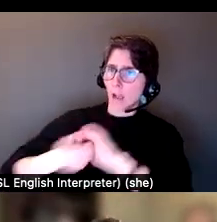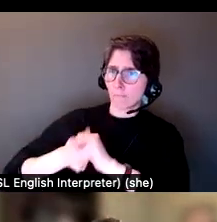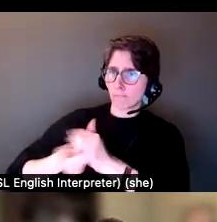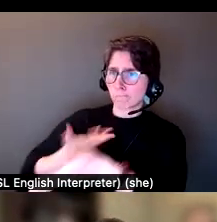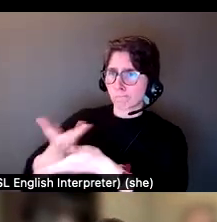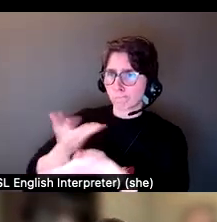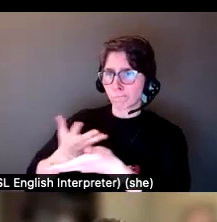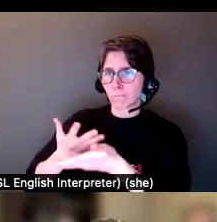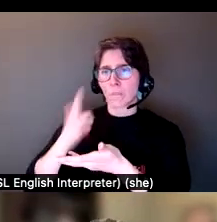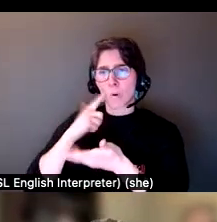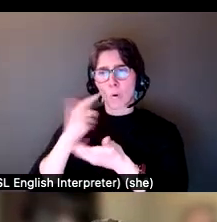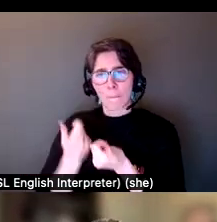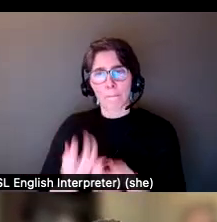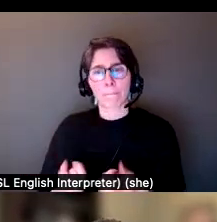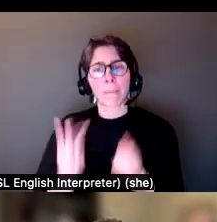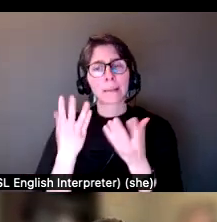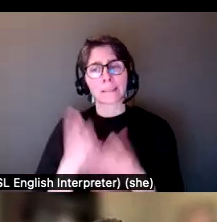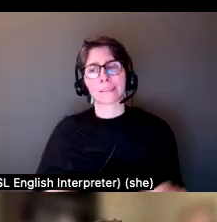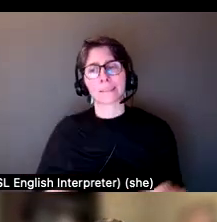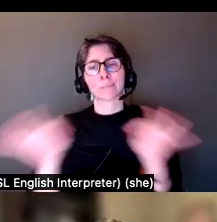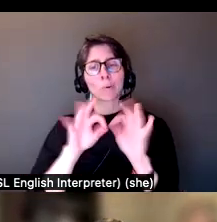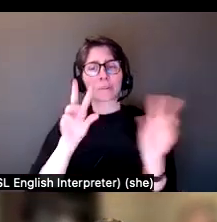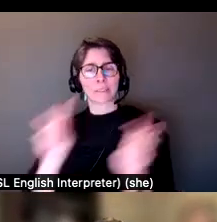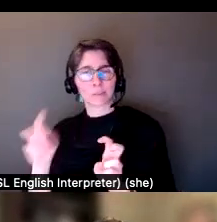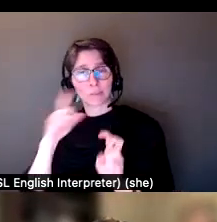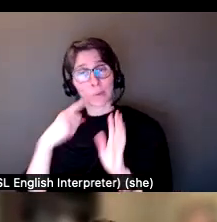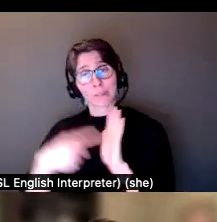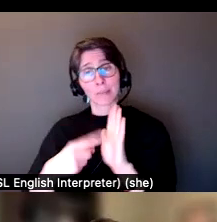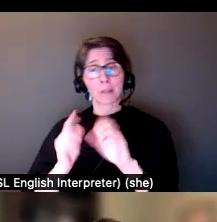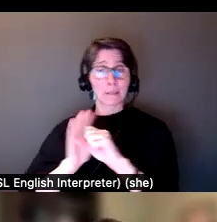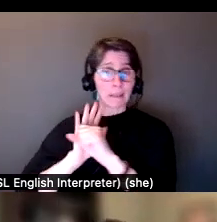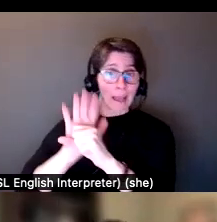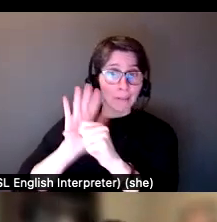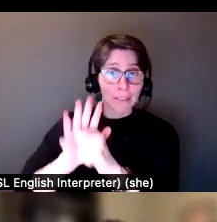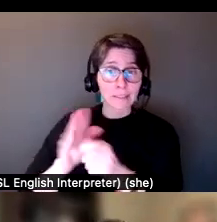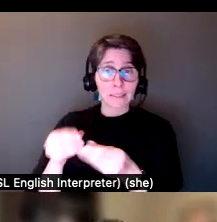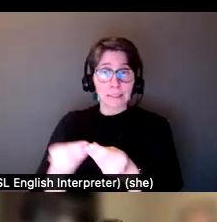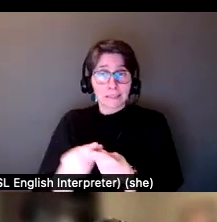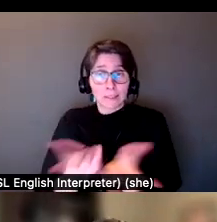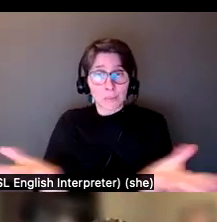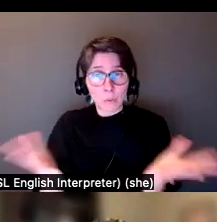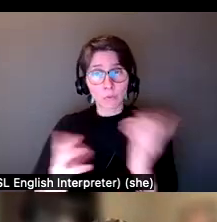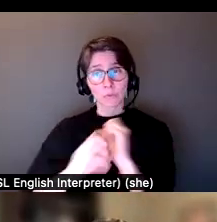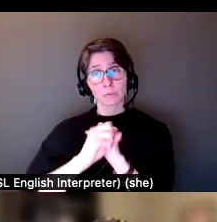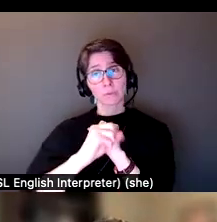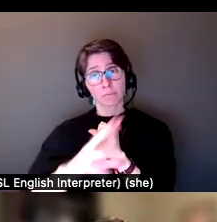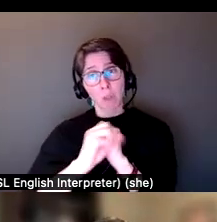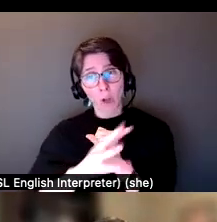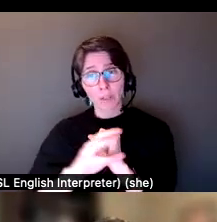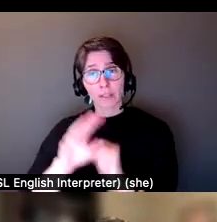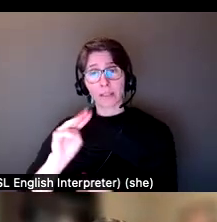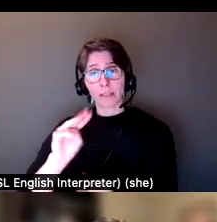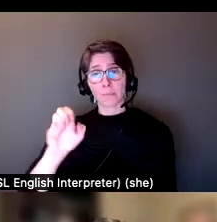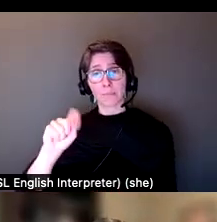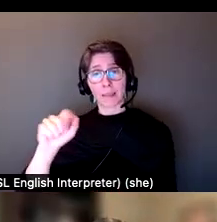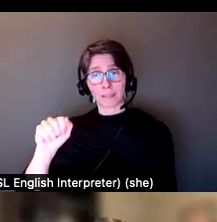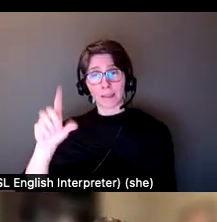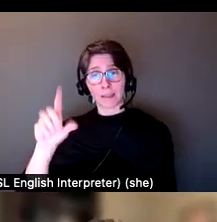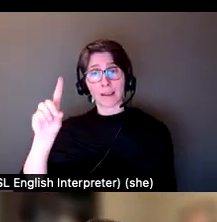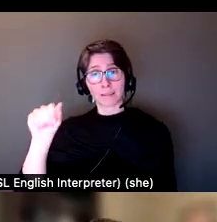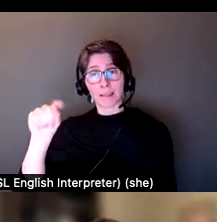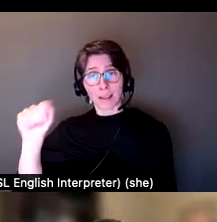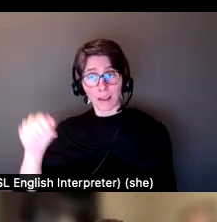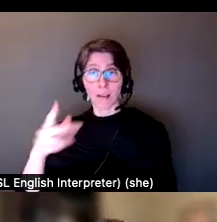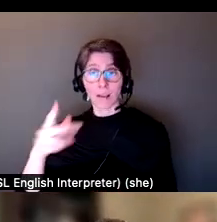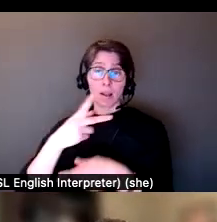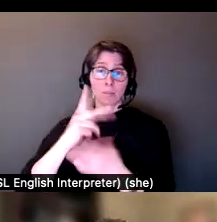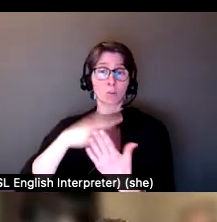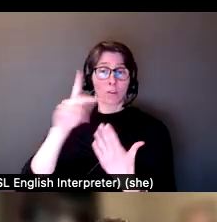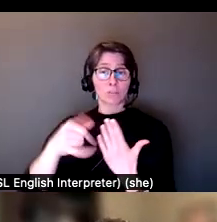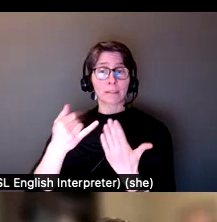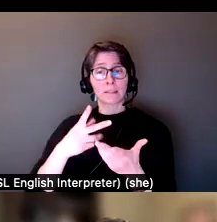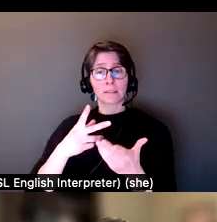including advocacy, distribution, marketing, metadata, project management and sales strategies.